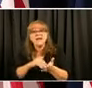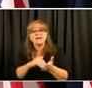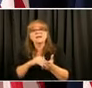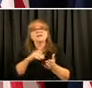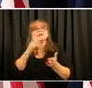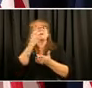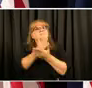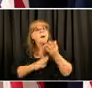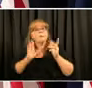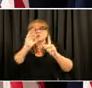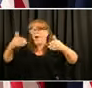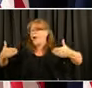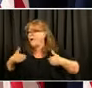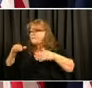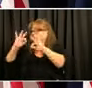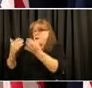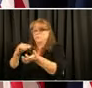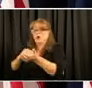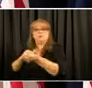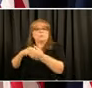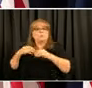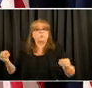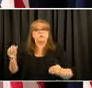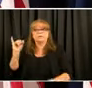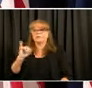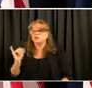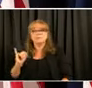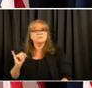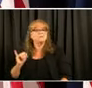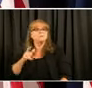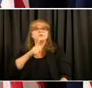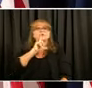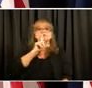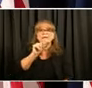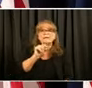don't really have that relationship where they can go and see a doctor or they worry it costs money